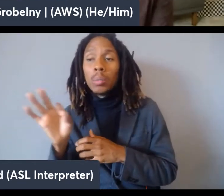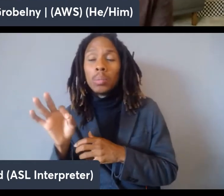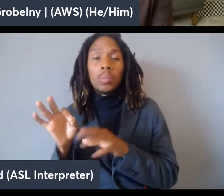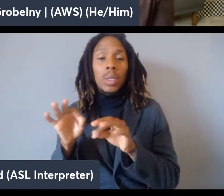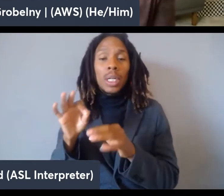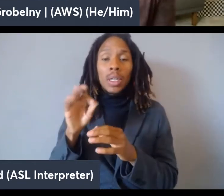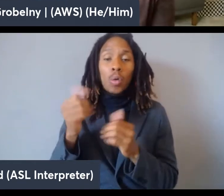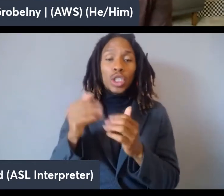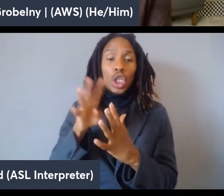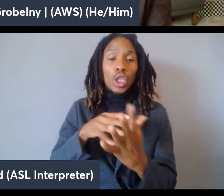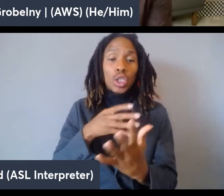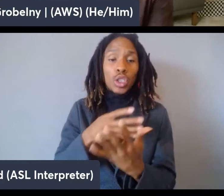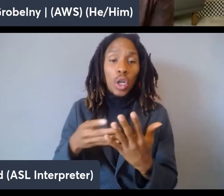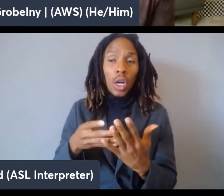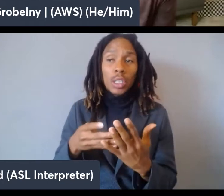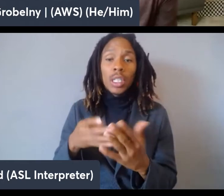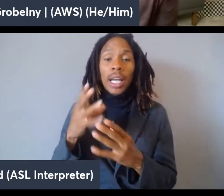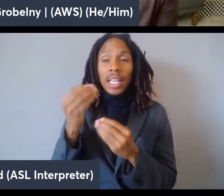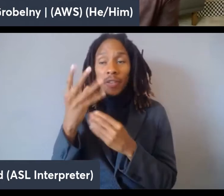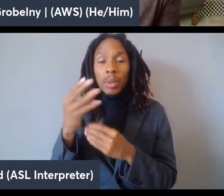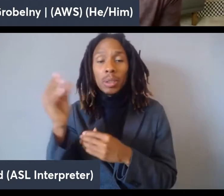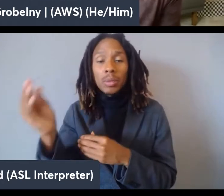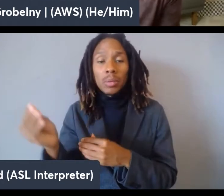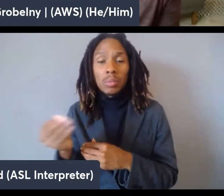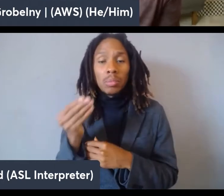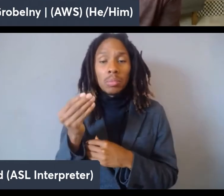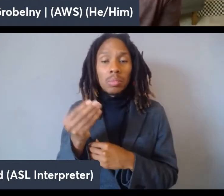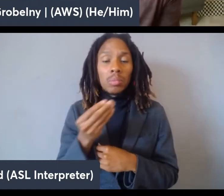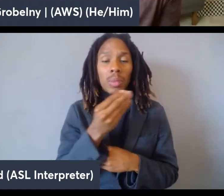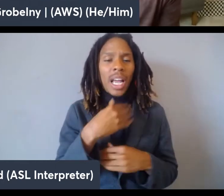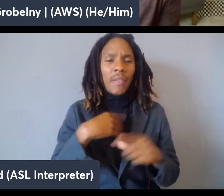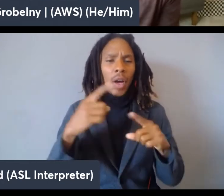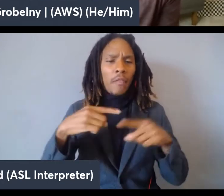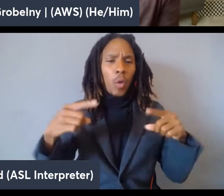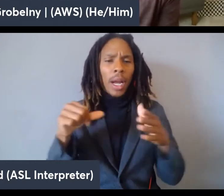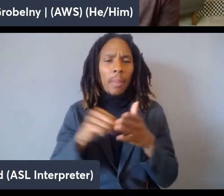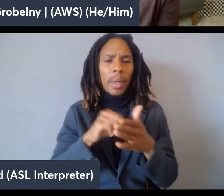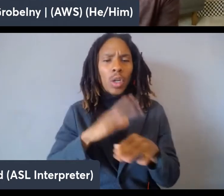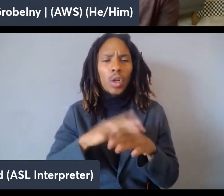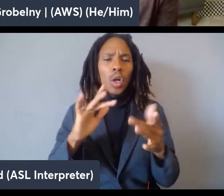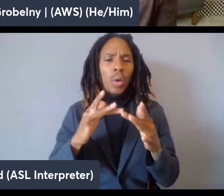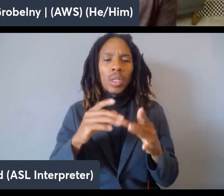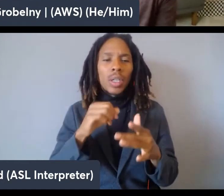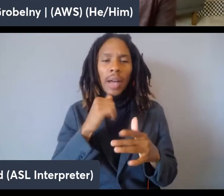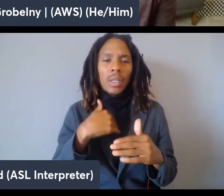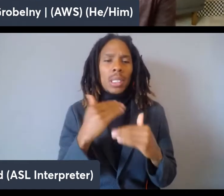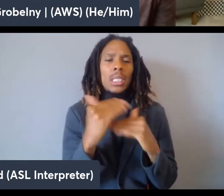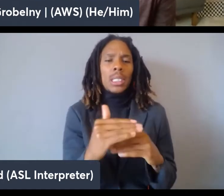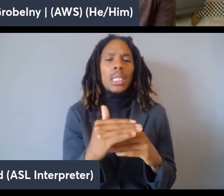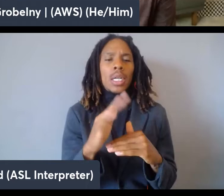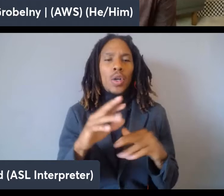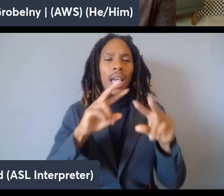and get the insights on variety of pages on your website. Doesn't have to be confined to your analytics section.